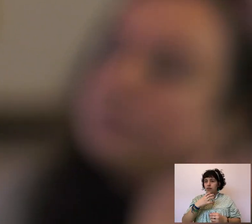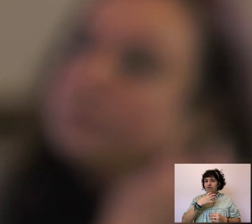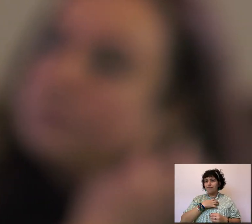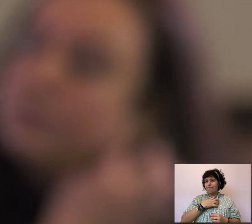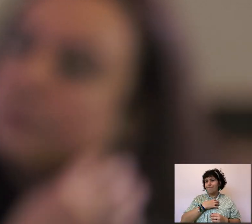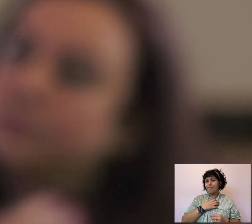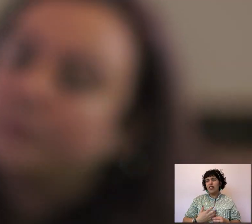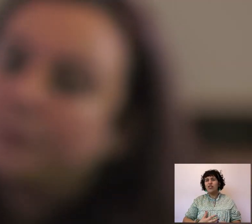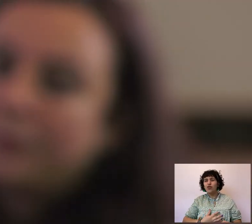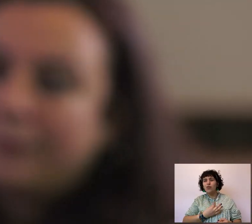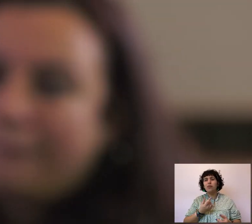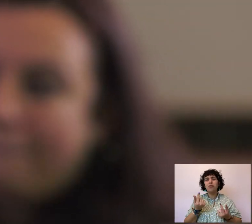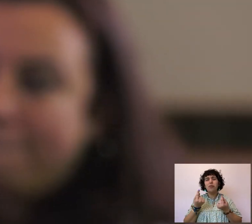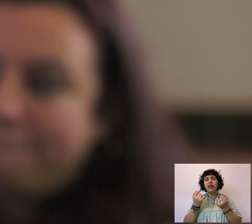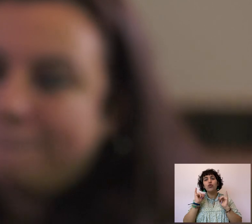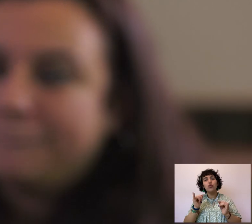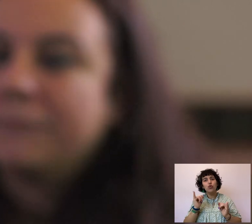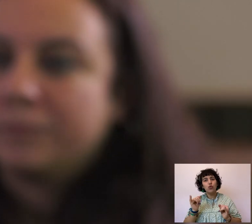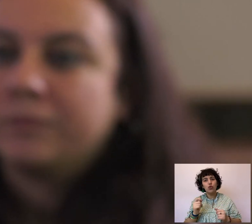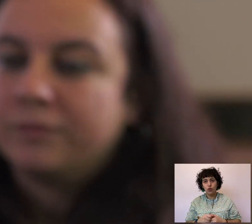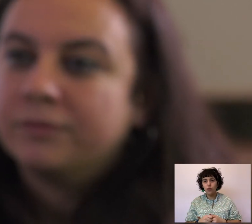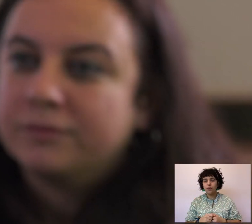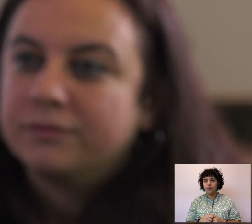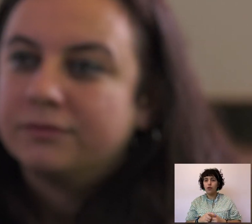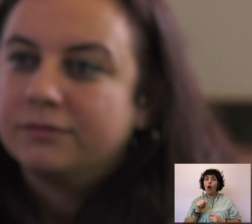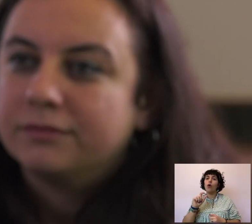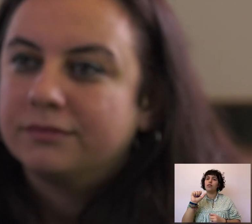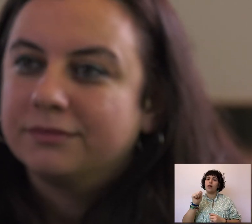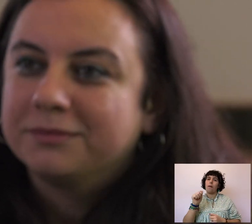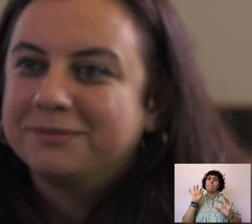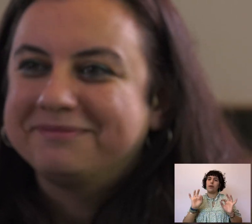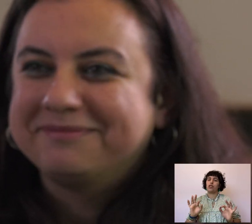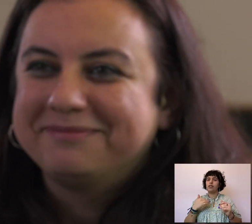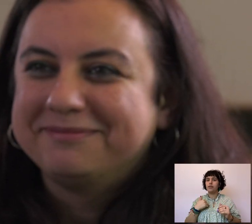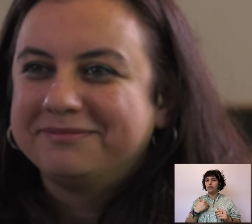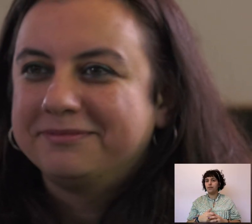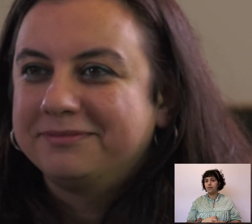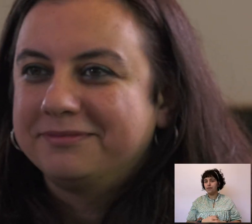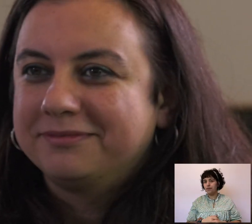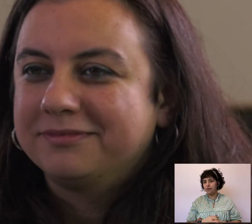I created a character to sort of getting out of the depression I was in,